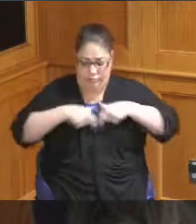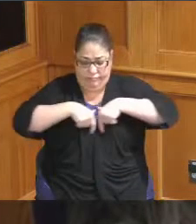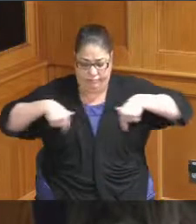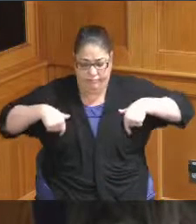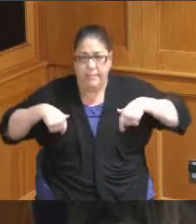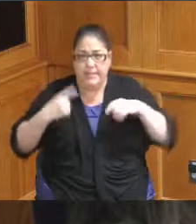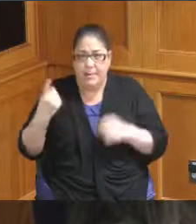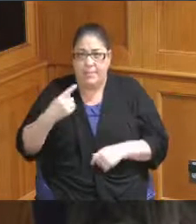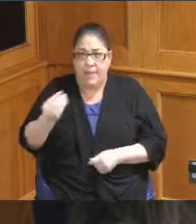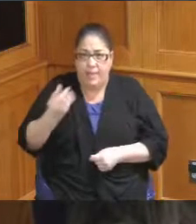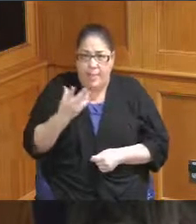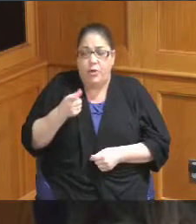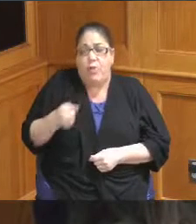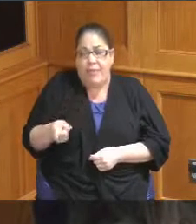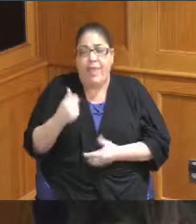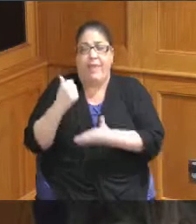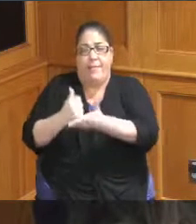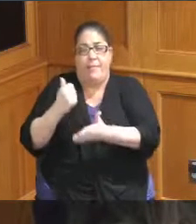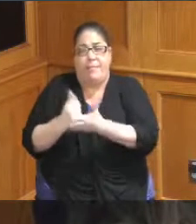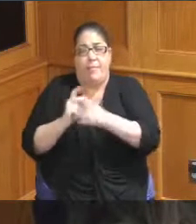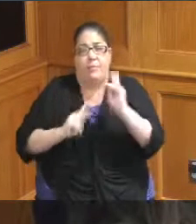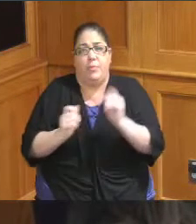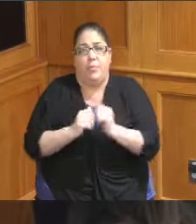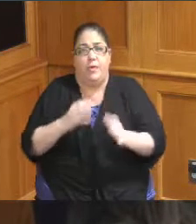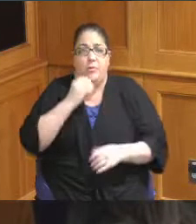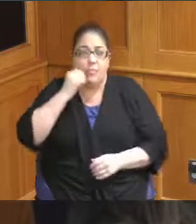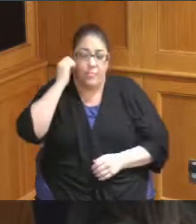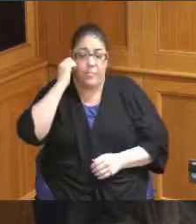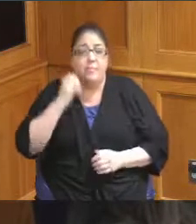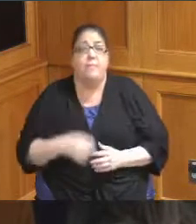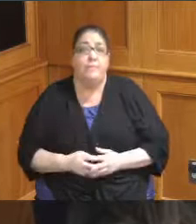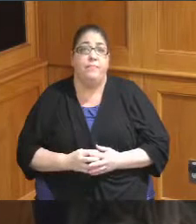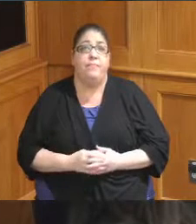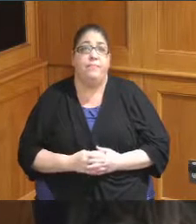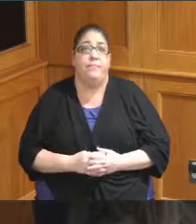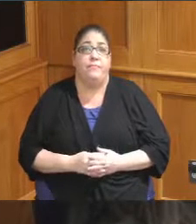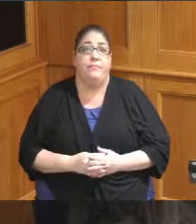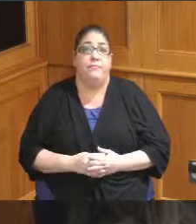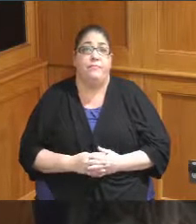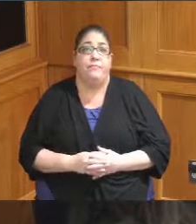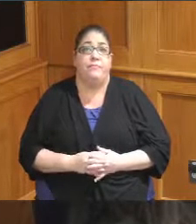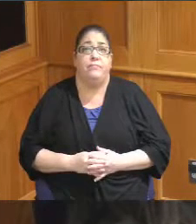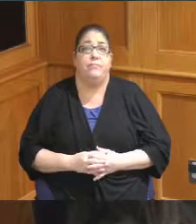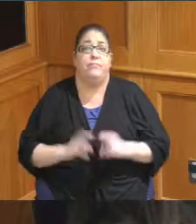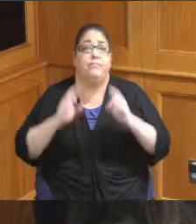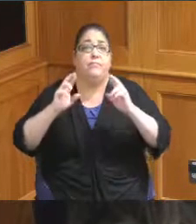the homeless people as a result of this money that will allow us hopefully to be a lot more